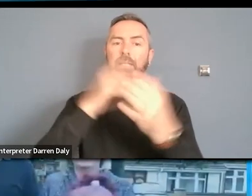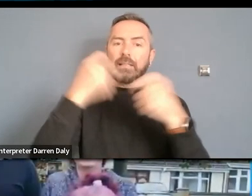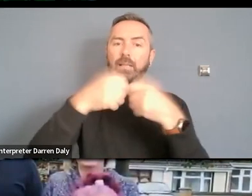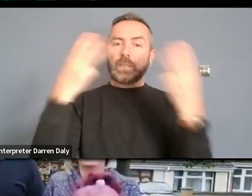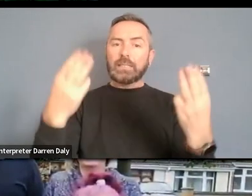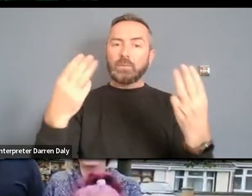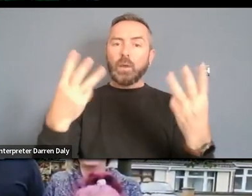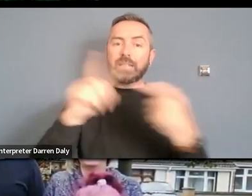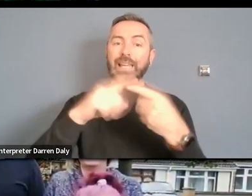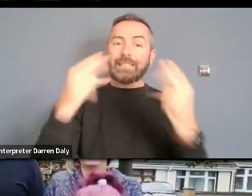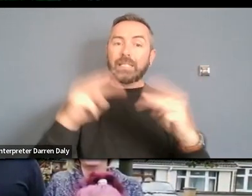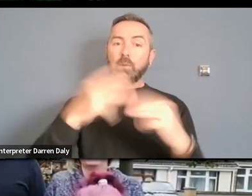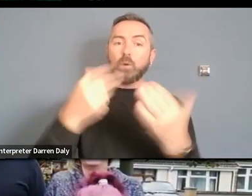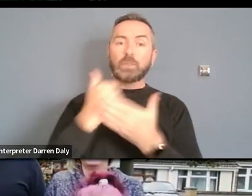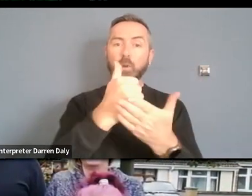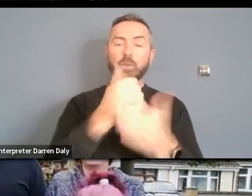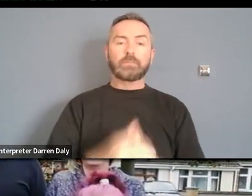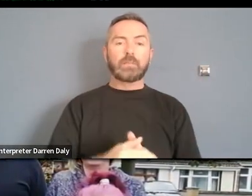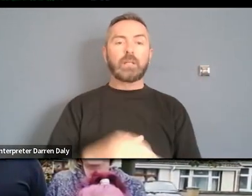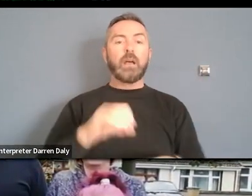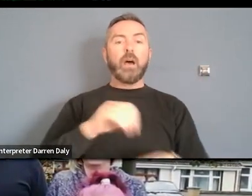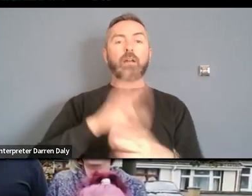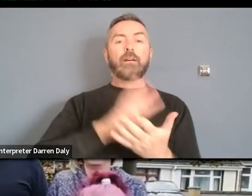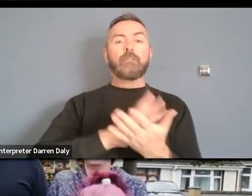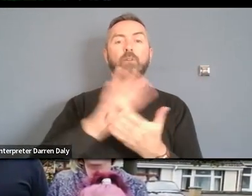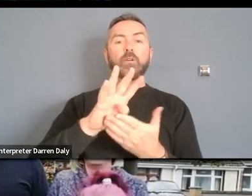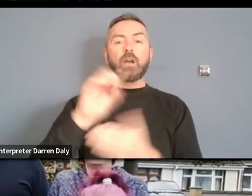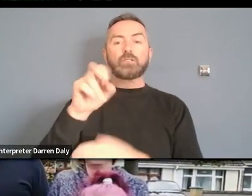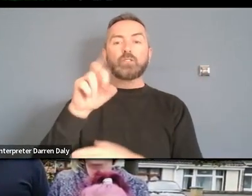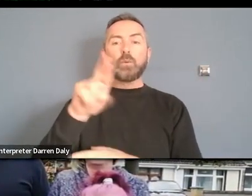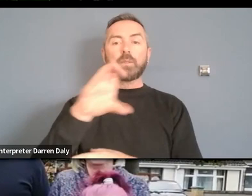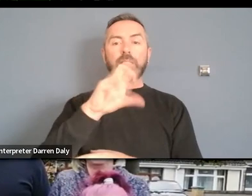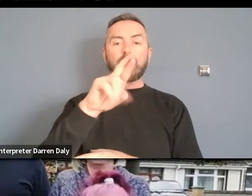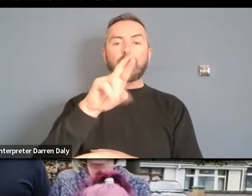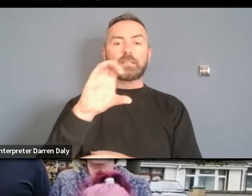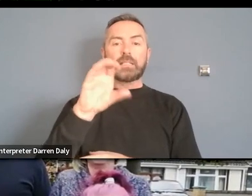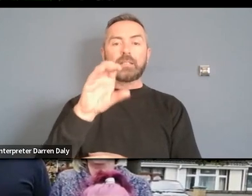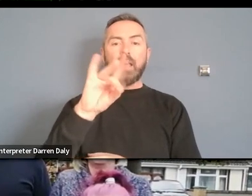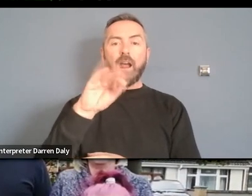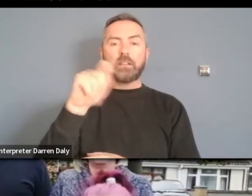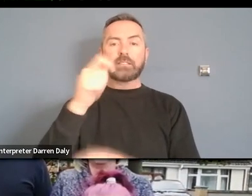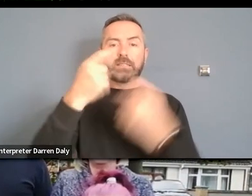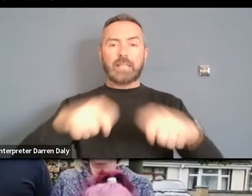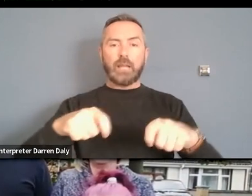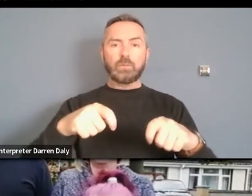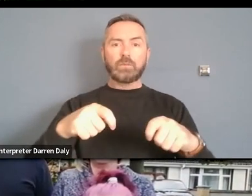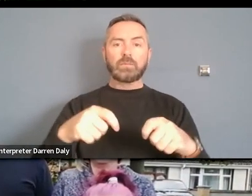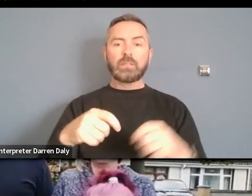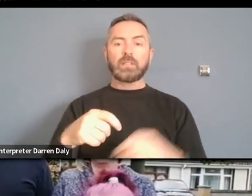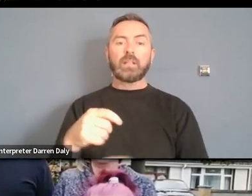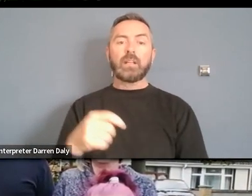On the 14th of October, CRC Hartstown had hosting duties with our partners Irish